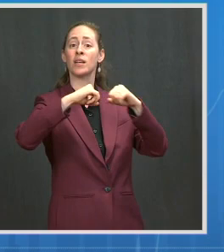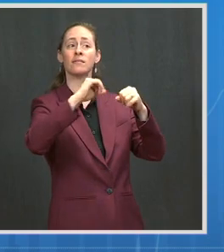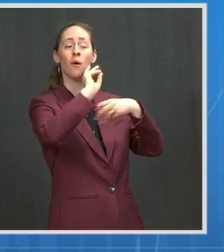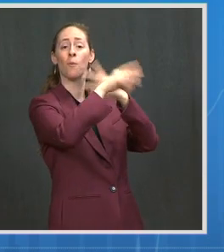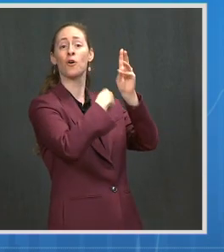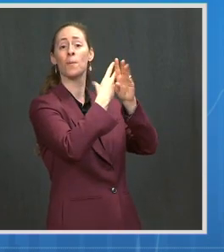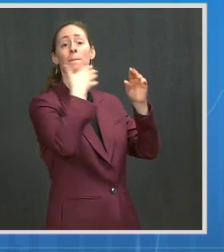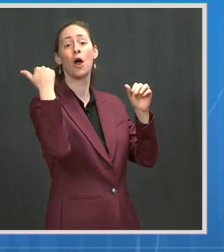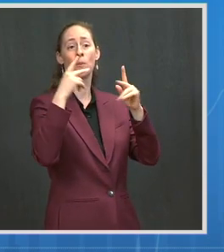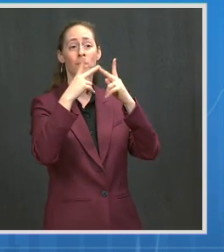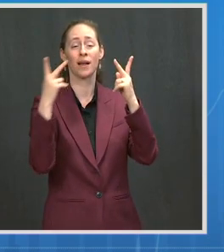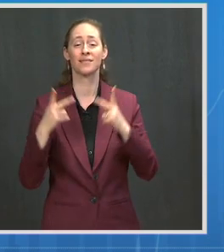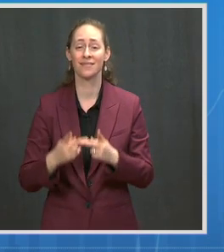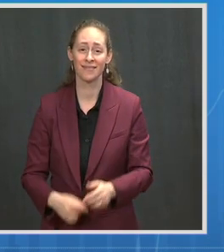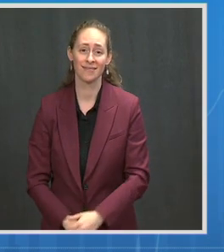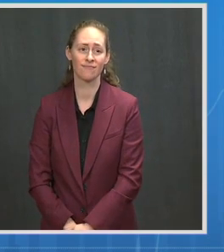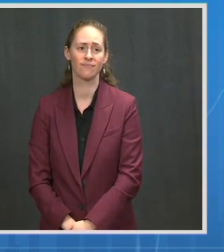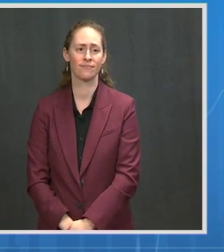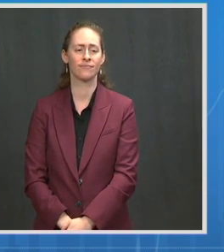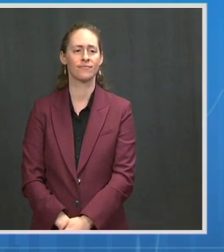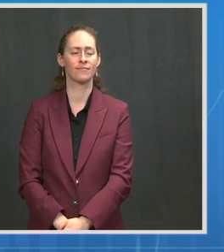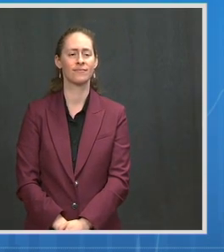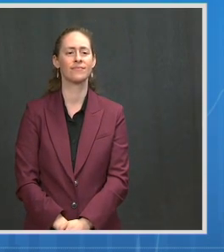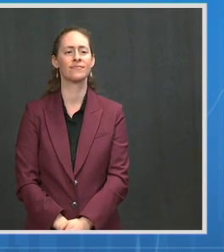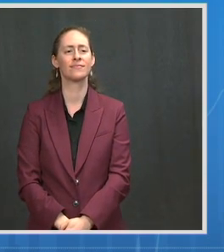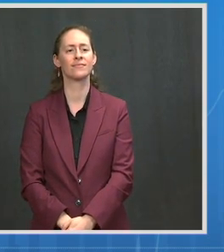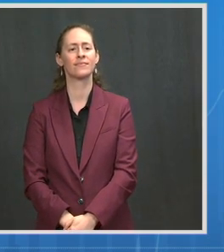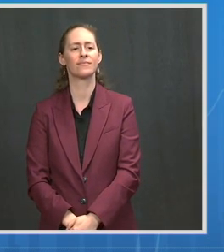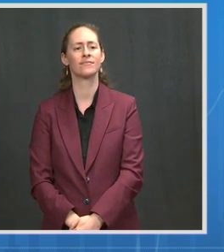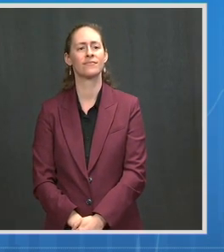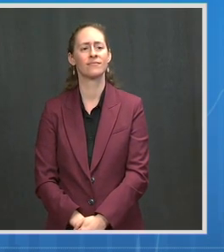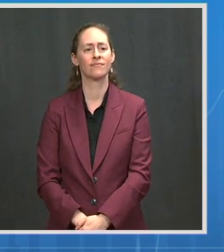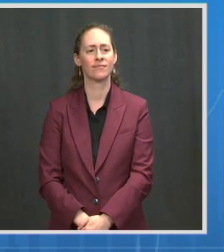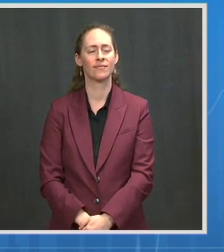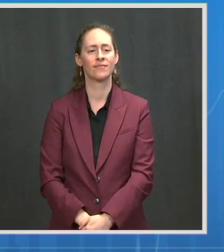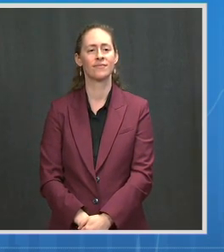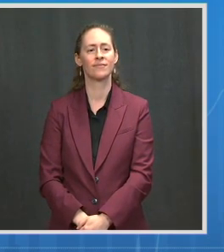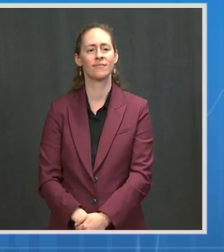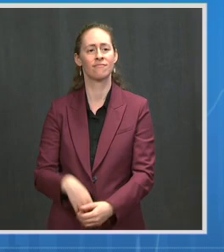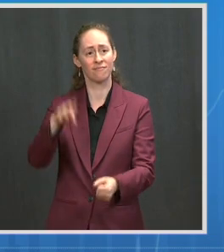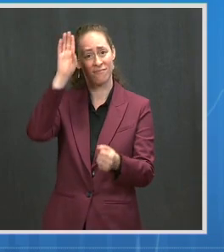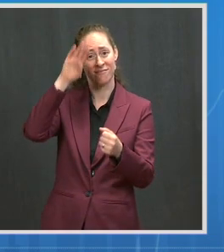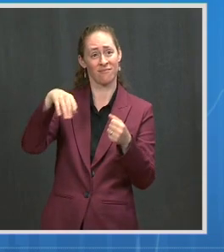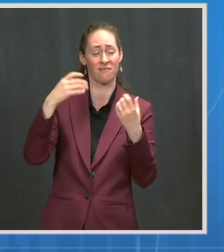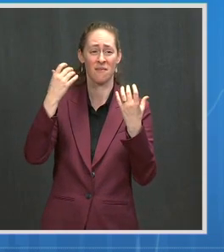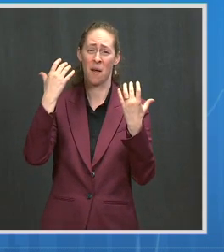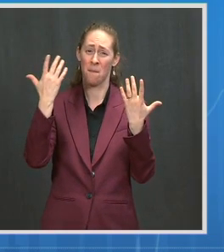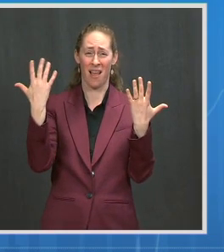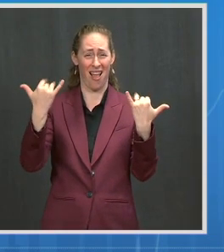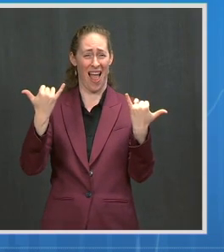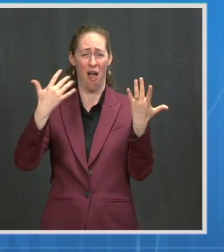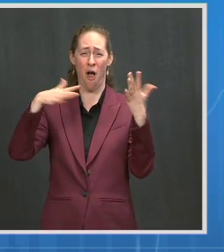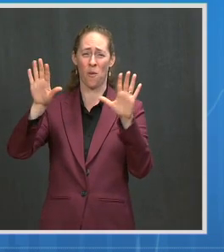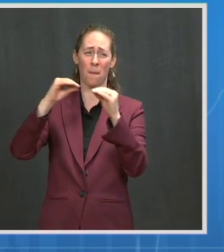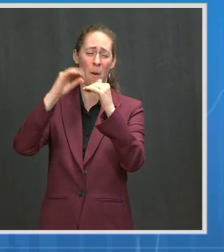Overall, there are more than 80,000 locations with vaccines. Ninety percent of you have one within five miles